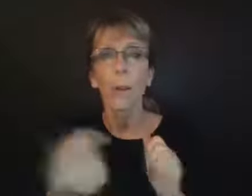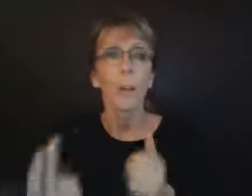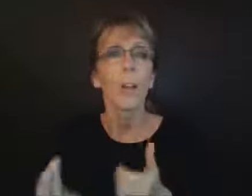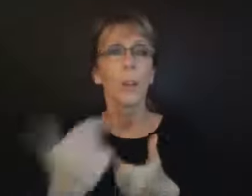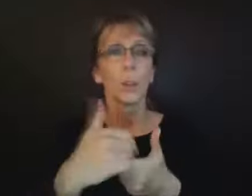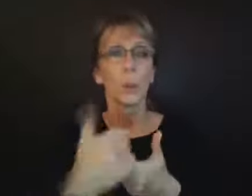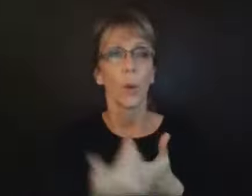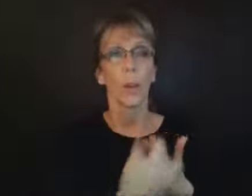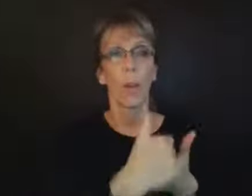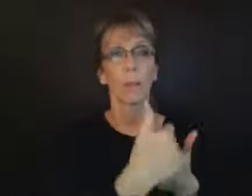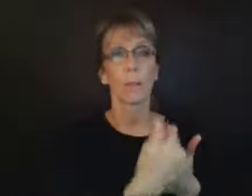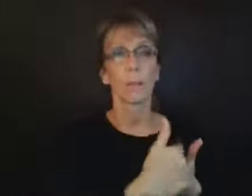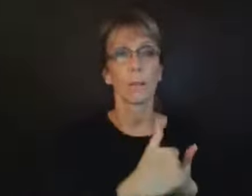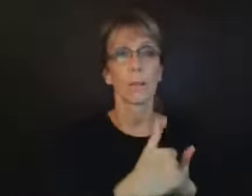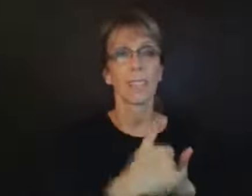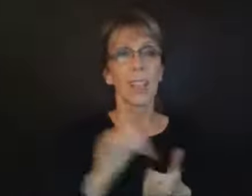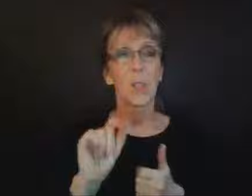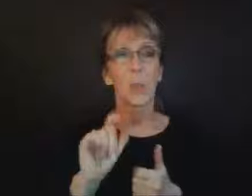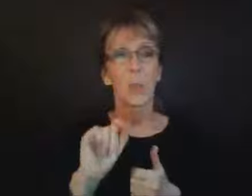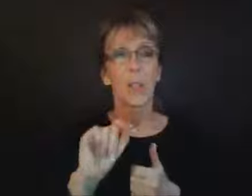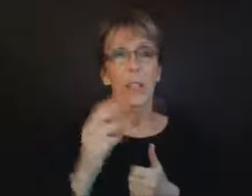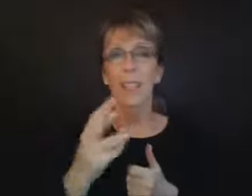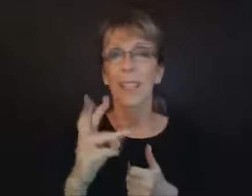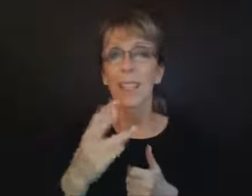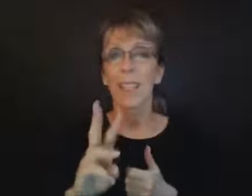to join us in 2016.